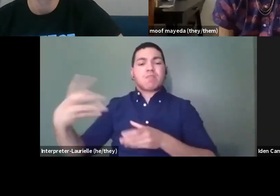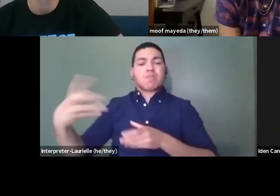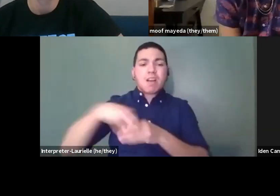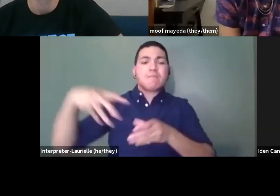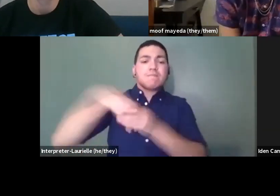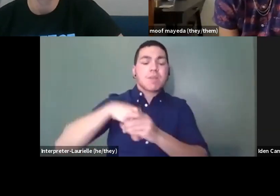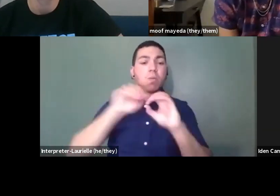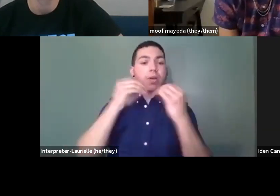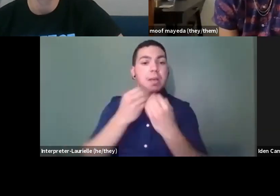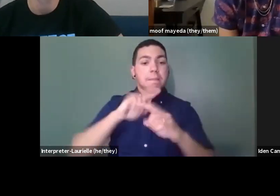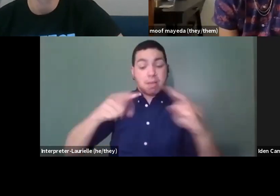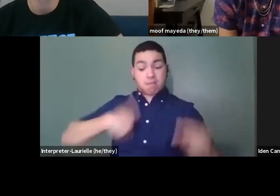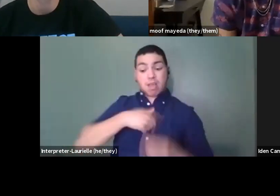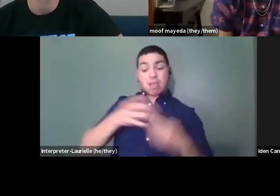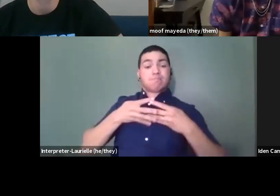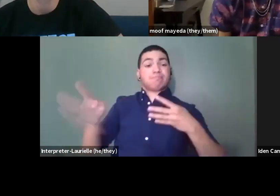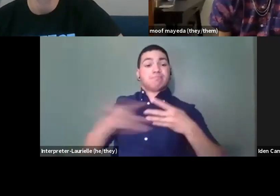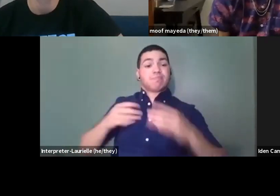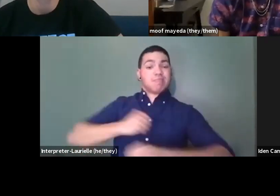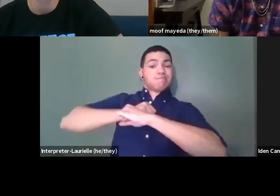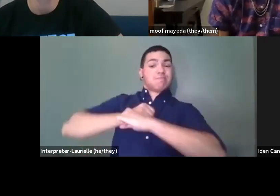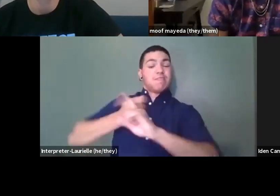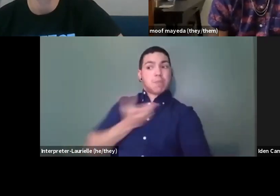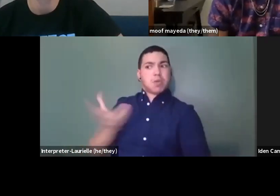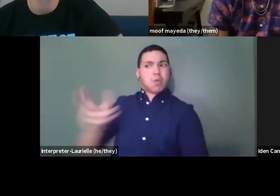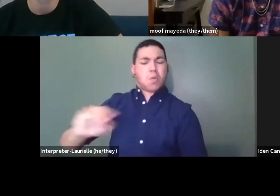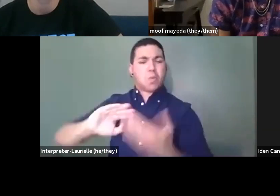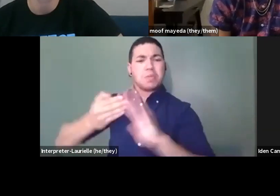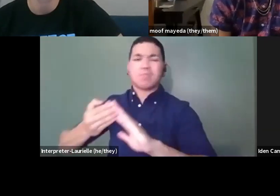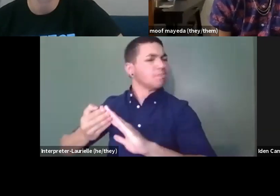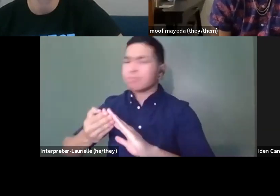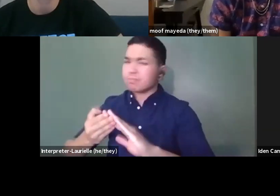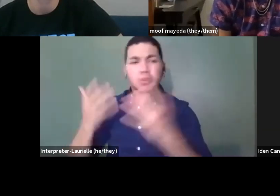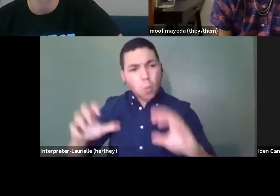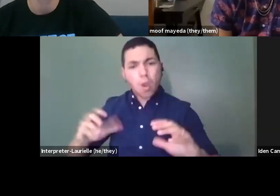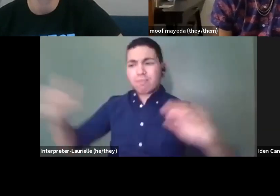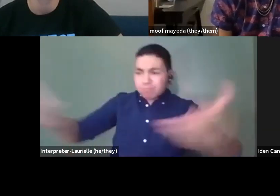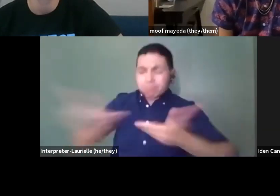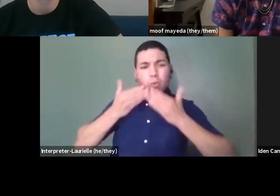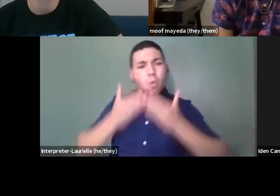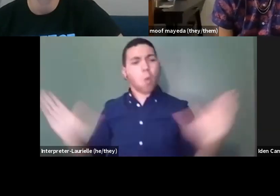And kind of, Iden, I had one more question for you building off of what Tyler shared.